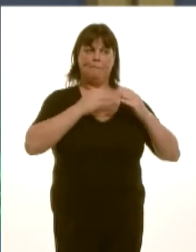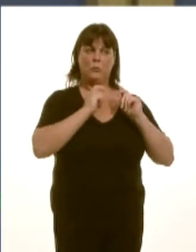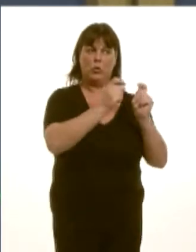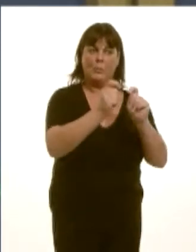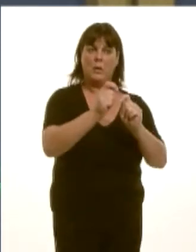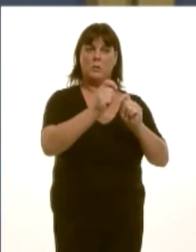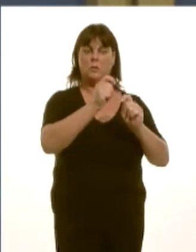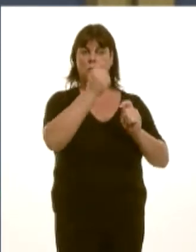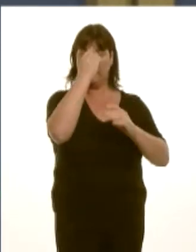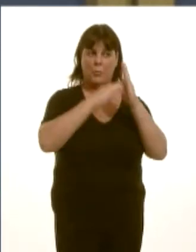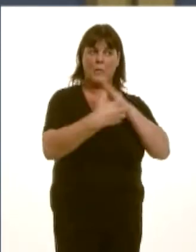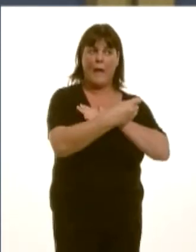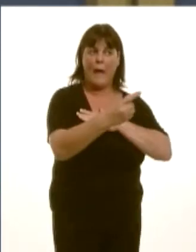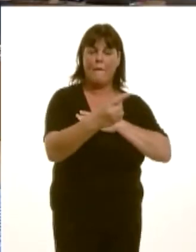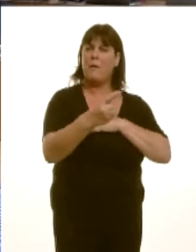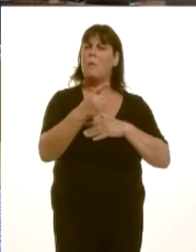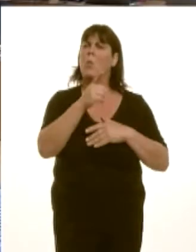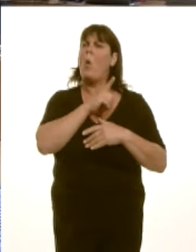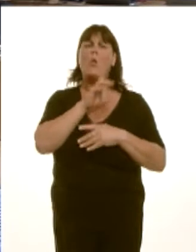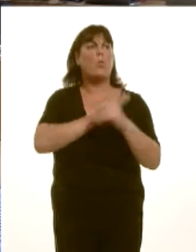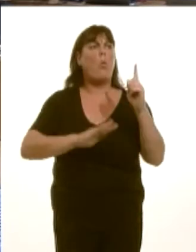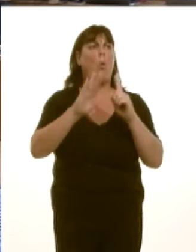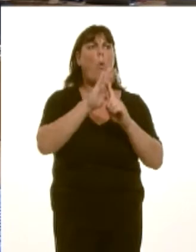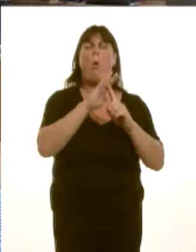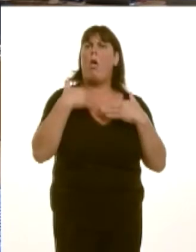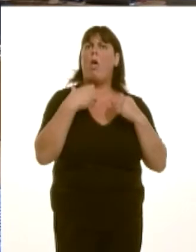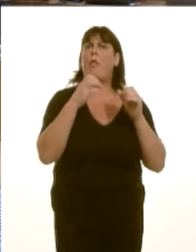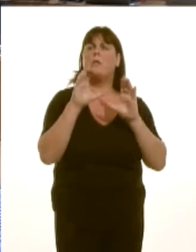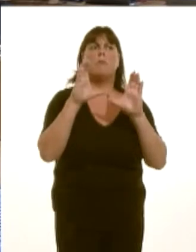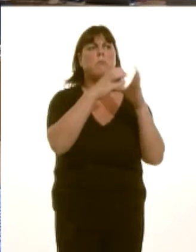What encouragement will your Government be placing on Betsi and fellow health boards